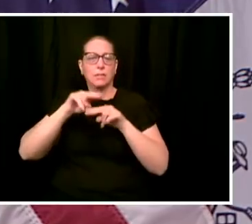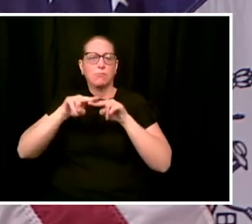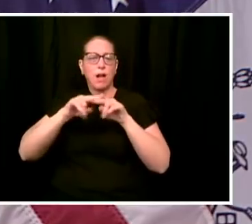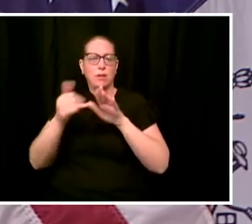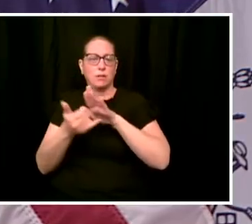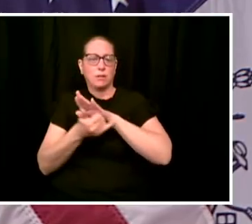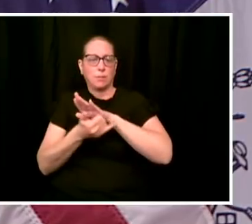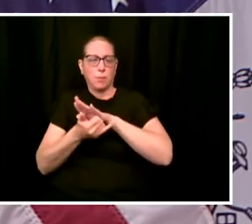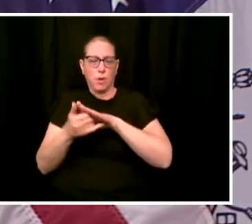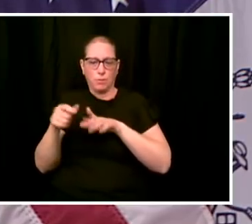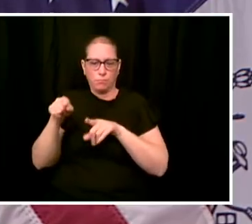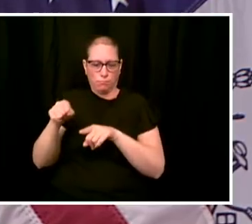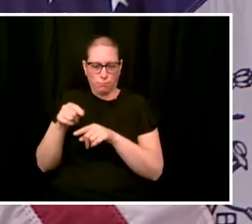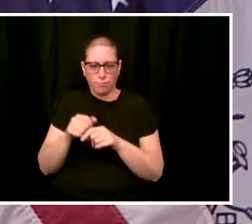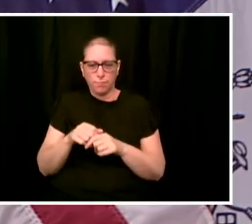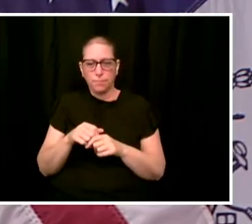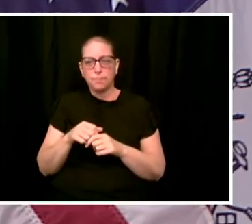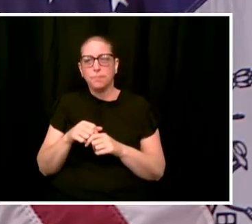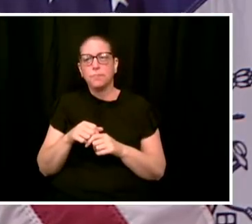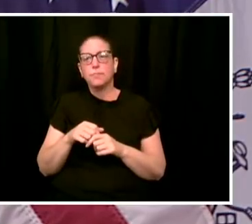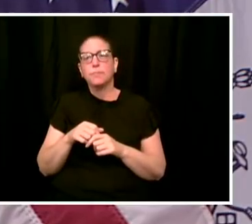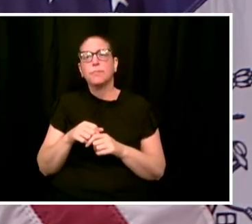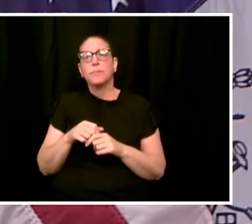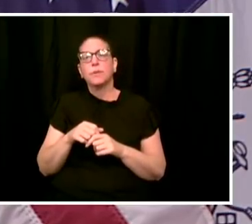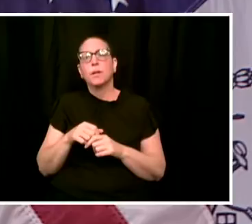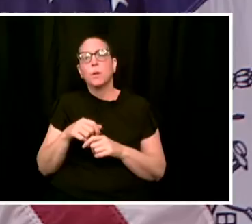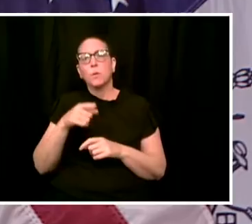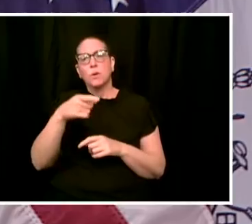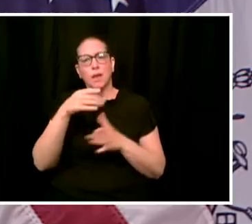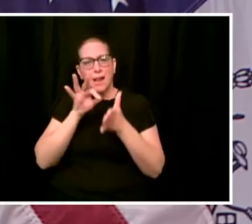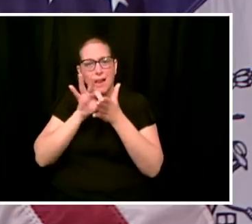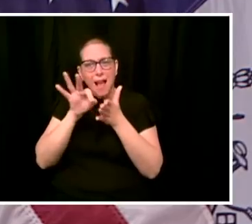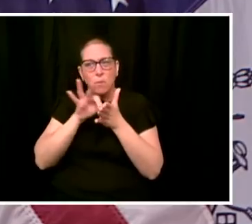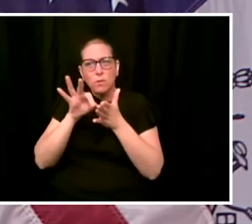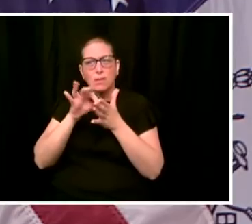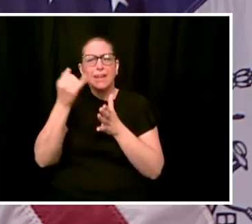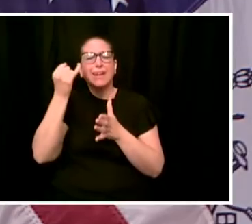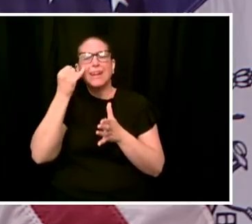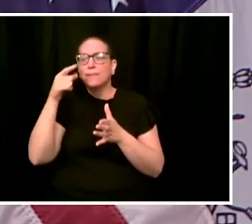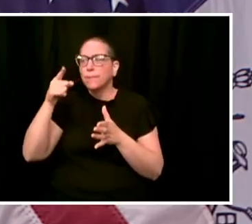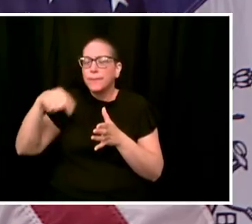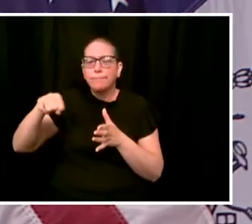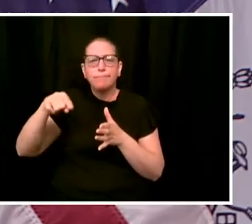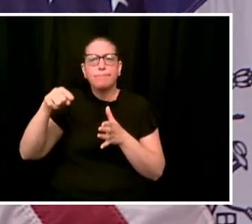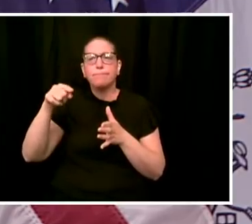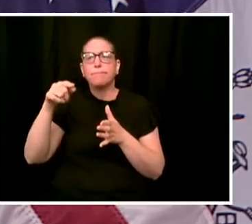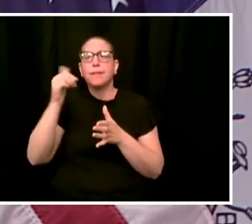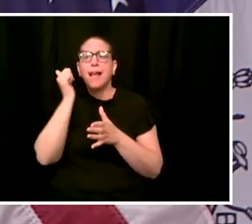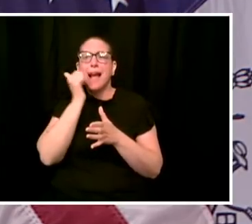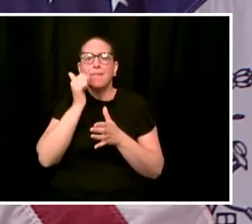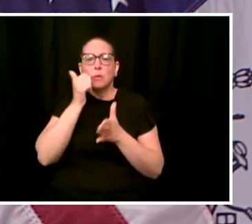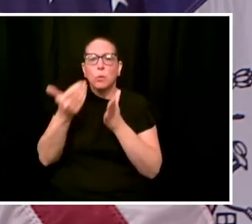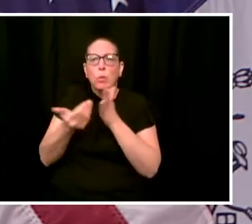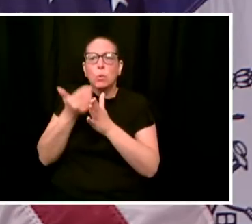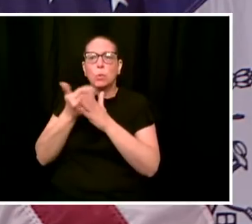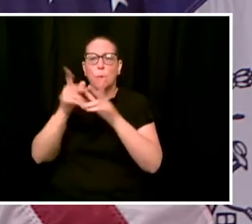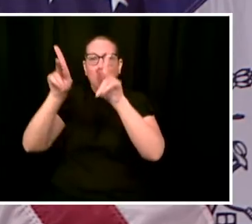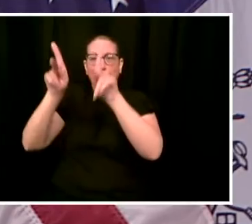UPDATE. HAVE YOU BEEN TRACKING IN TERMS OF THE NETWORKS IF THEY'RE UNIQUE